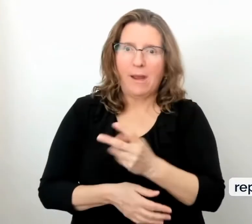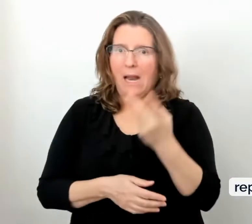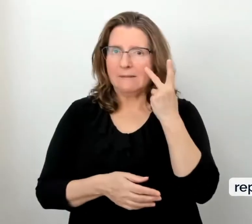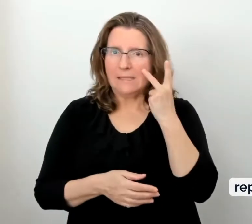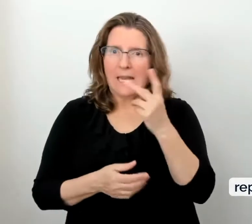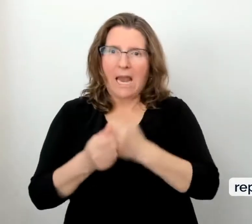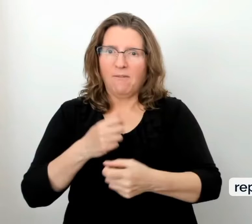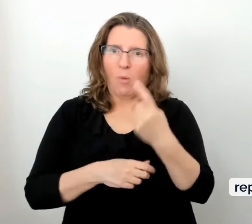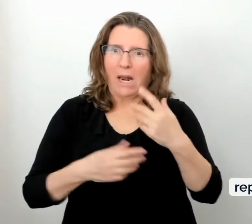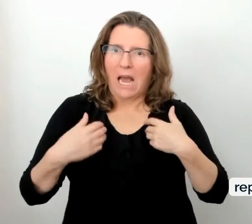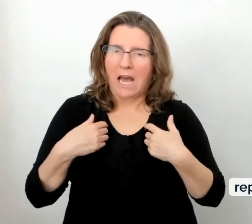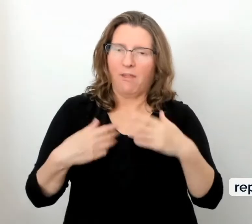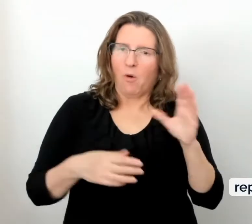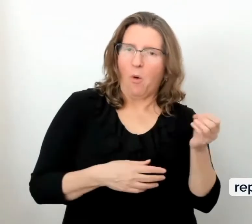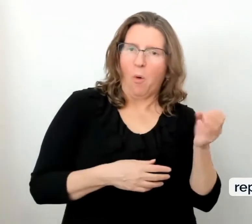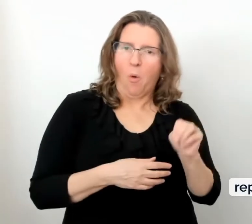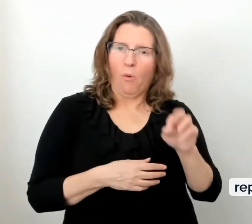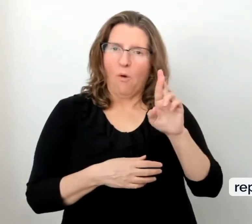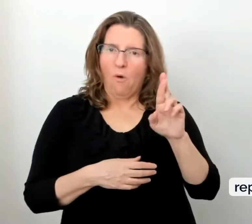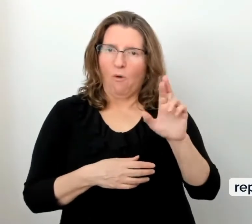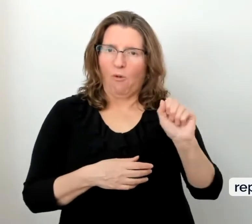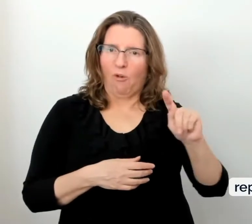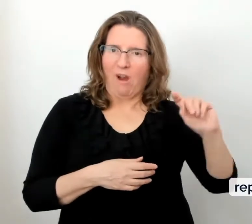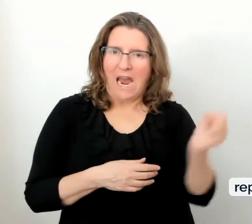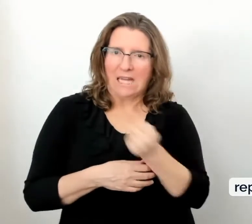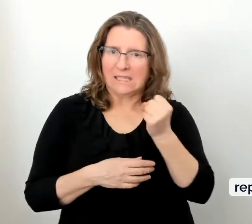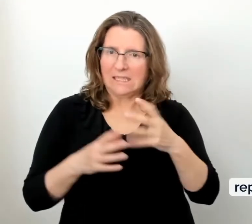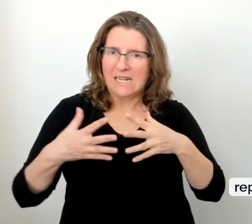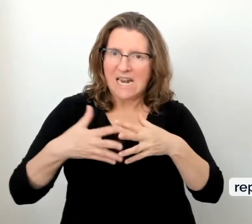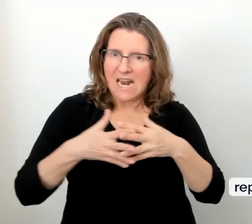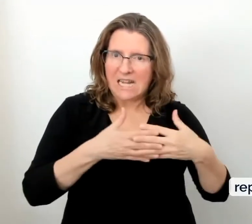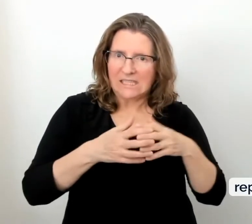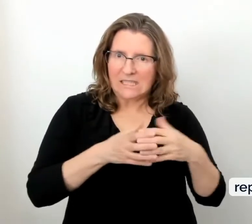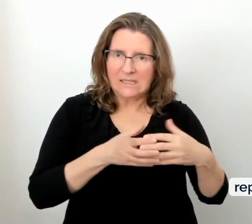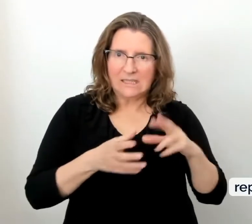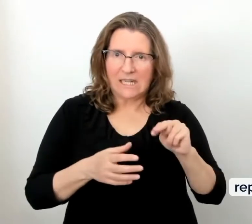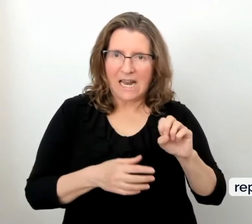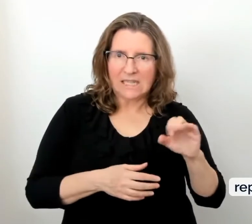No more dealing with the rats nests that was each students' desk.